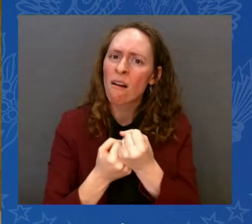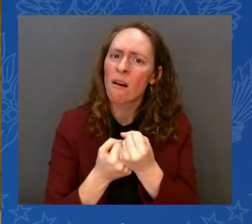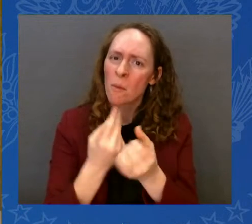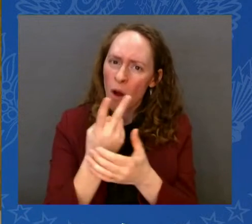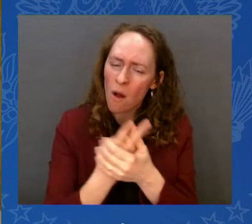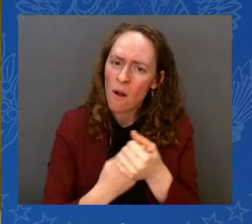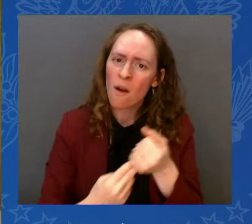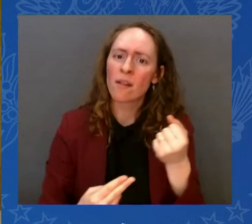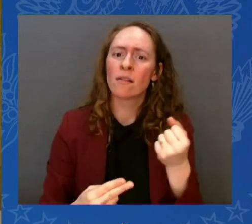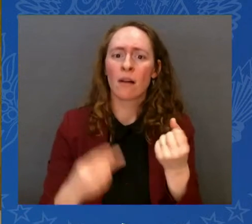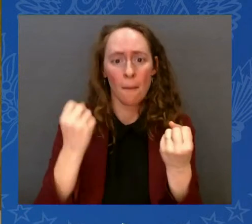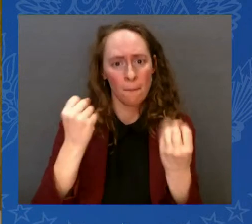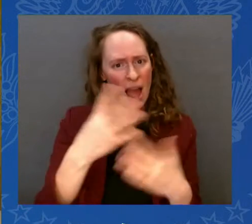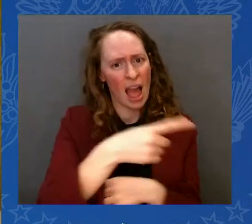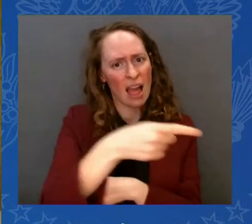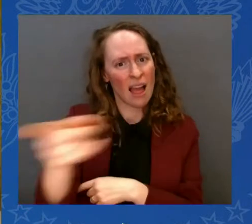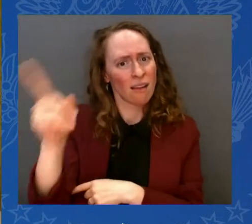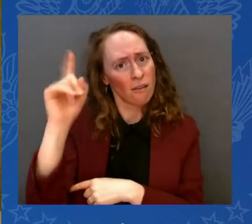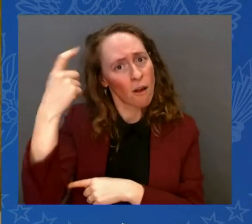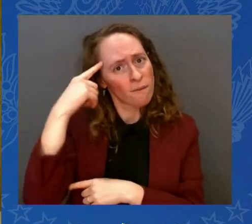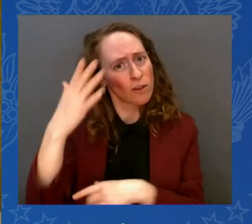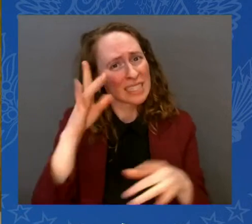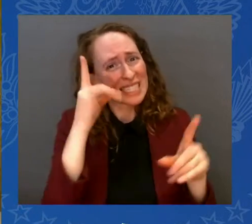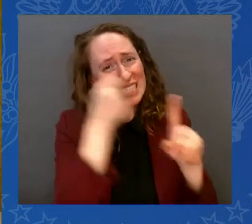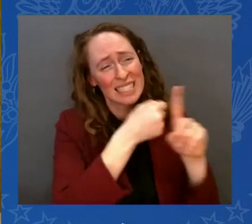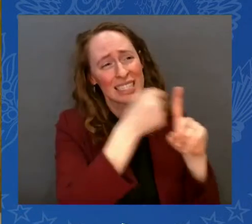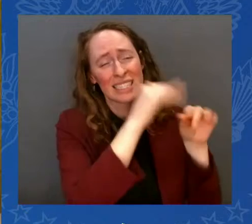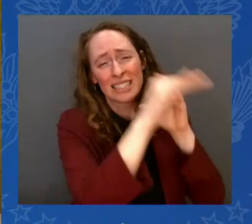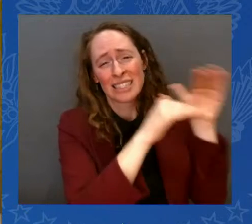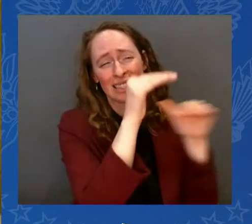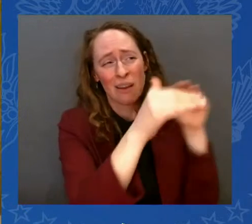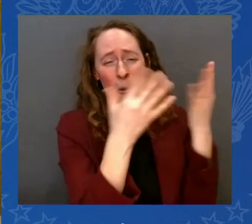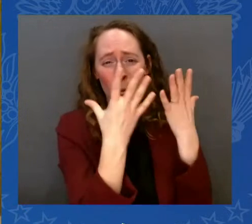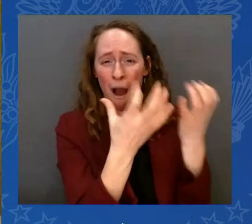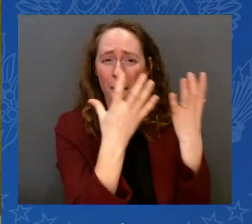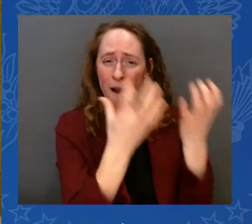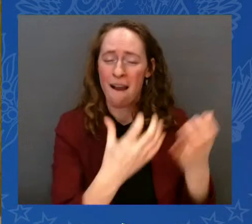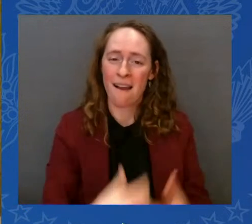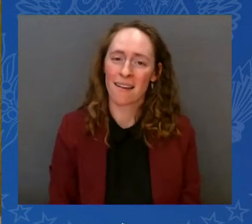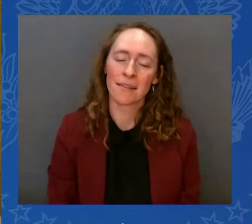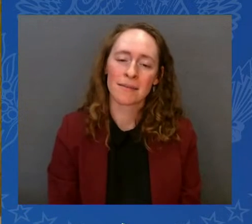We would not be in a position with the CHIPS Act, which is going to invest over $300 billion